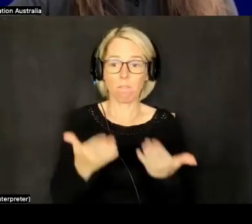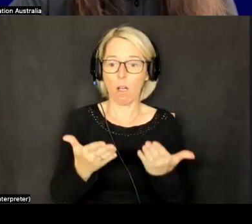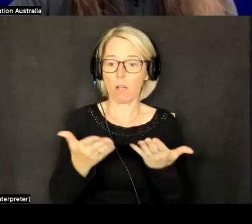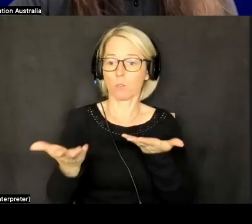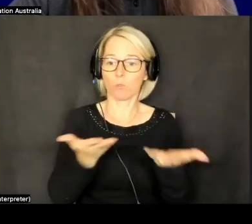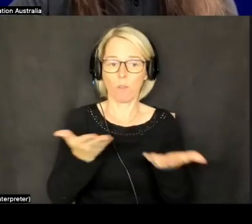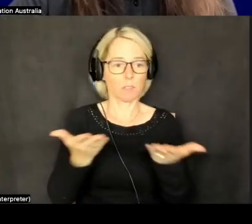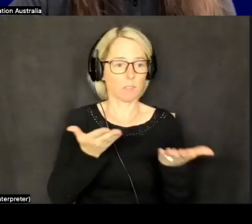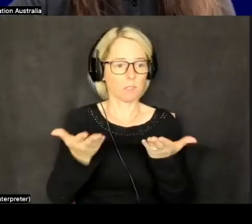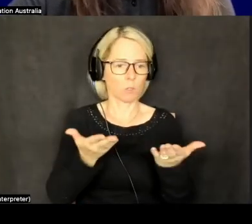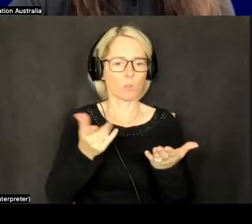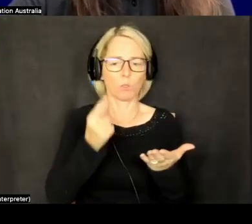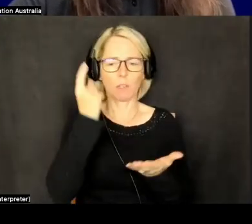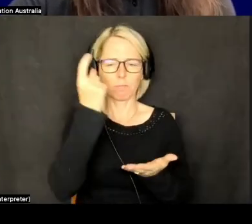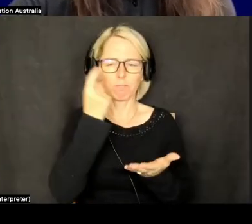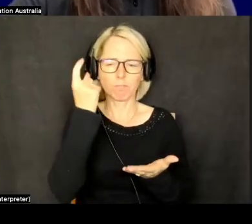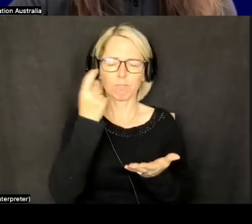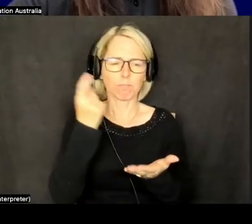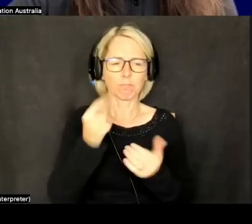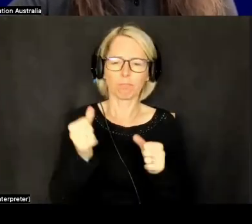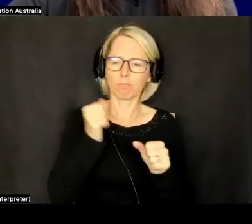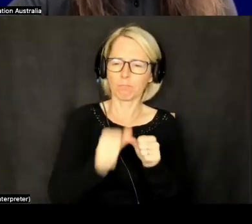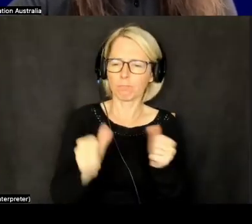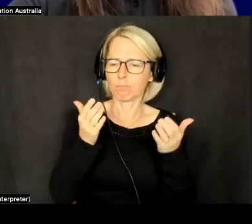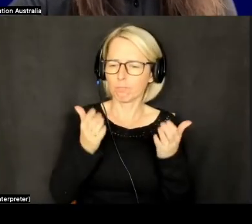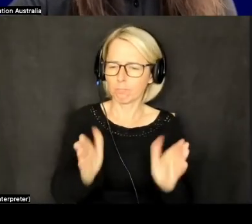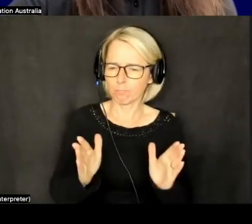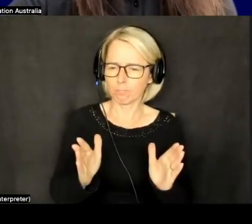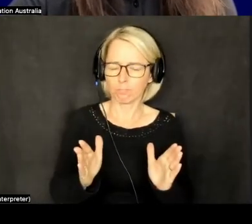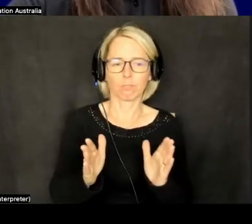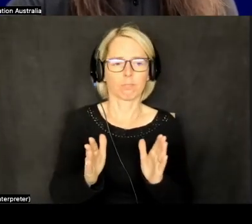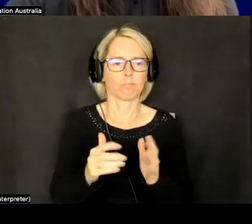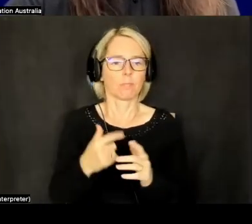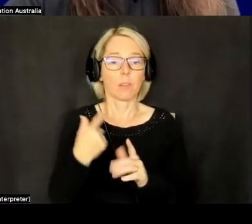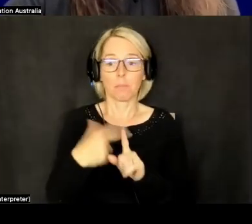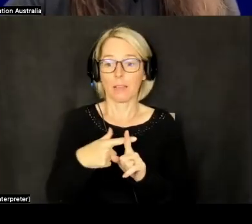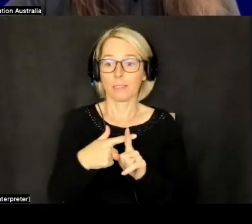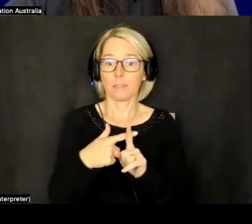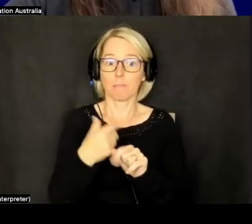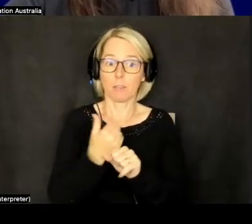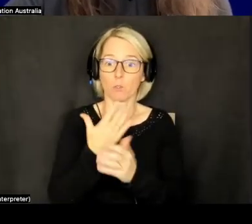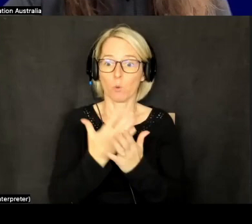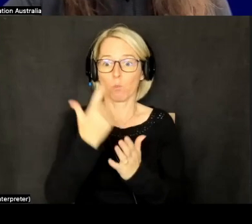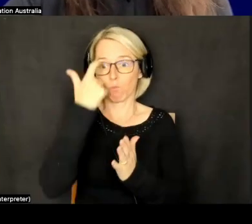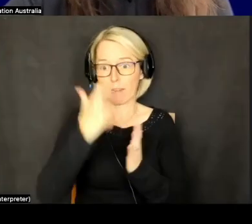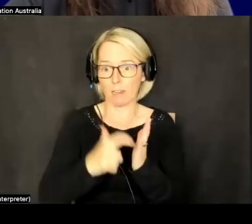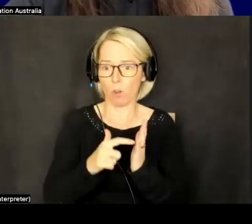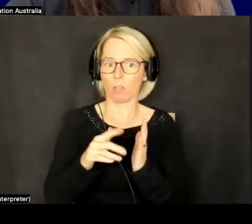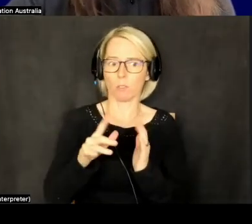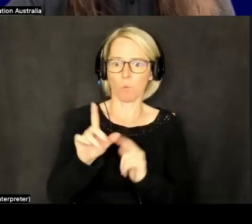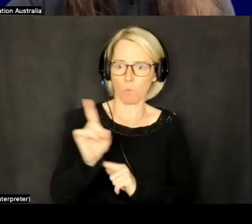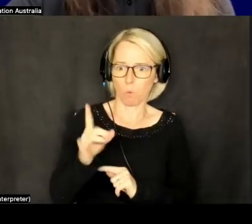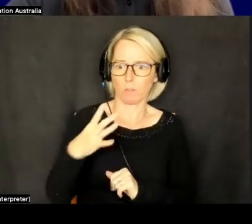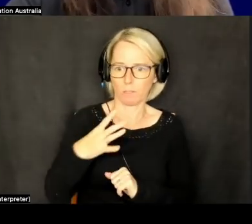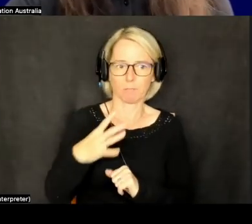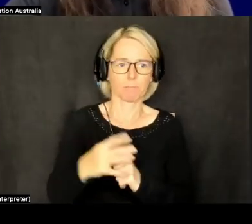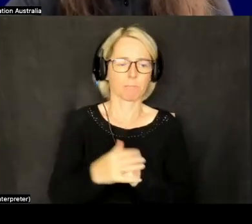and recognise the need for those services. If you want to find out a little bit more about